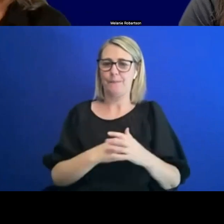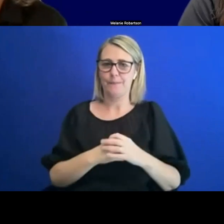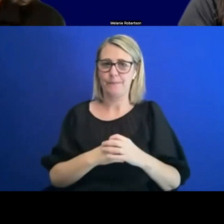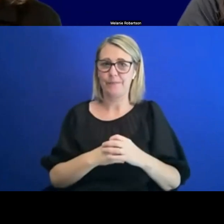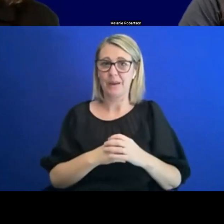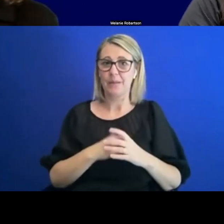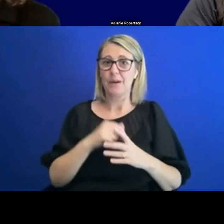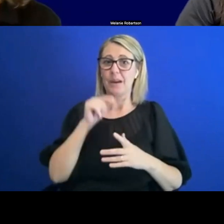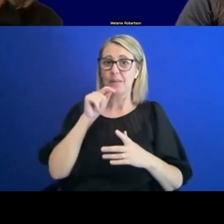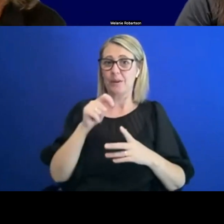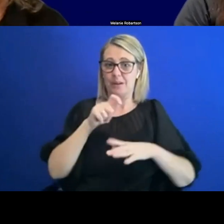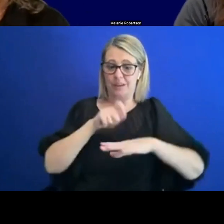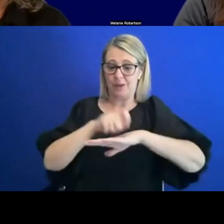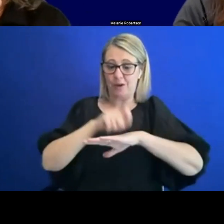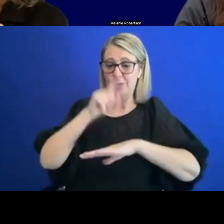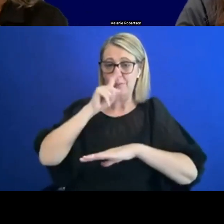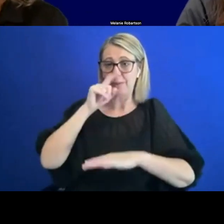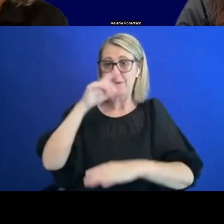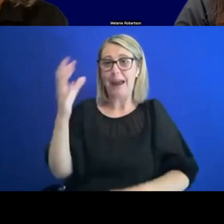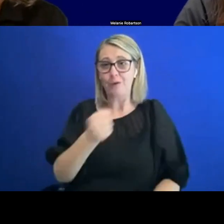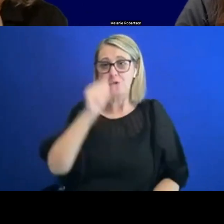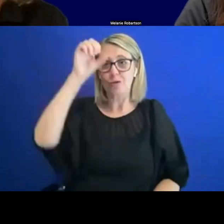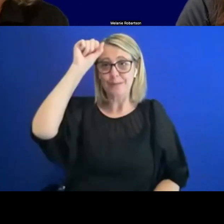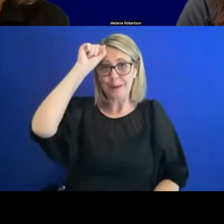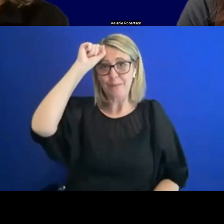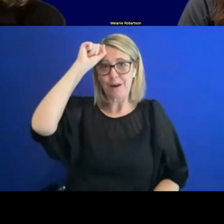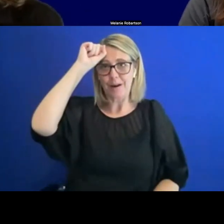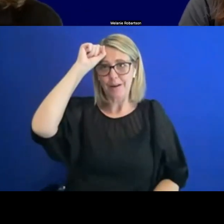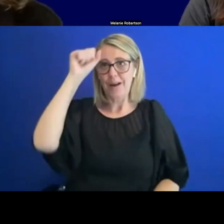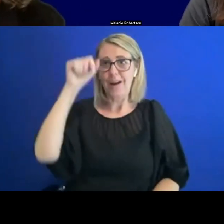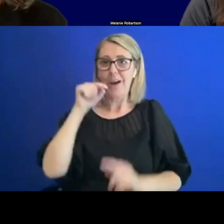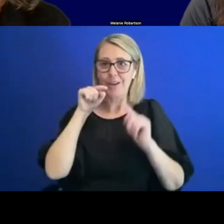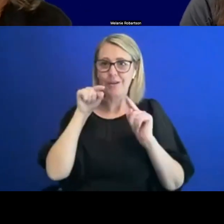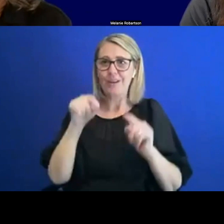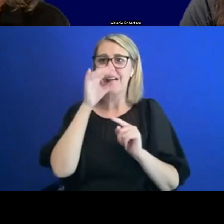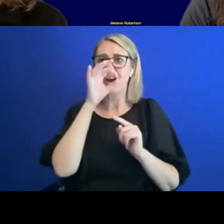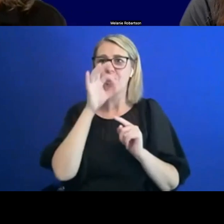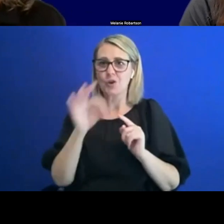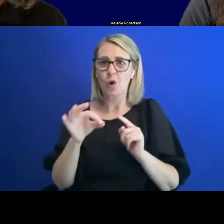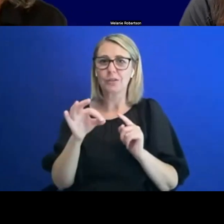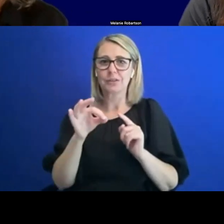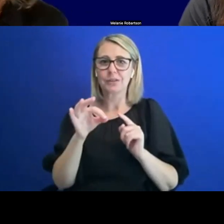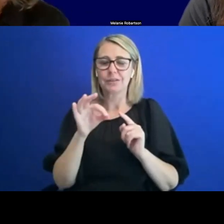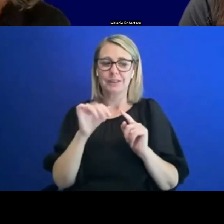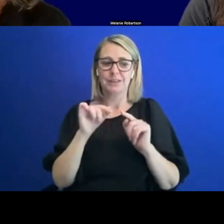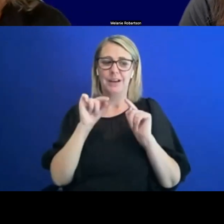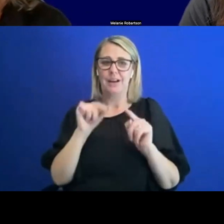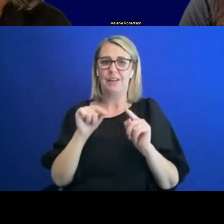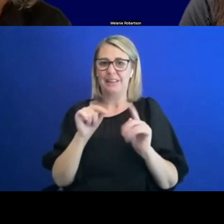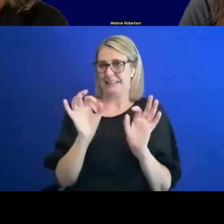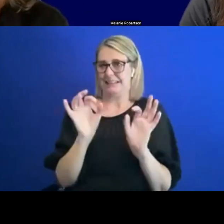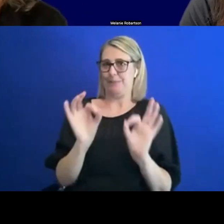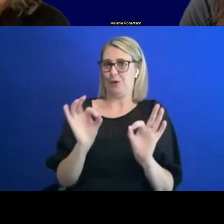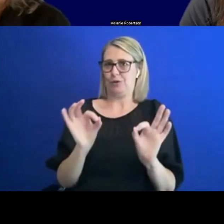particularly have to remember, they are not necessarily the specialist when it comes to that